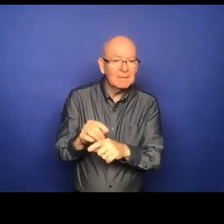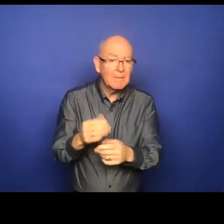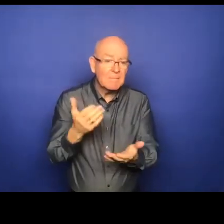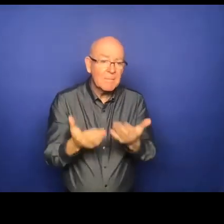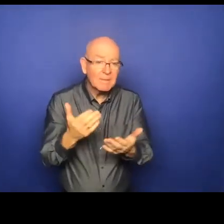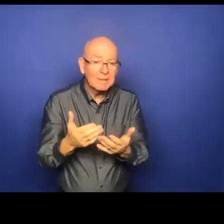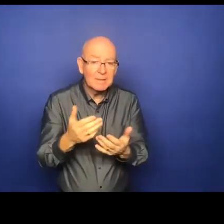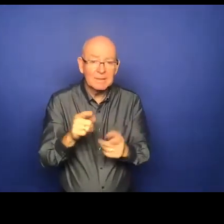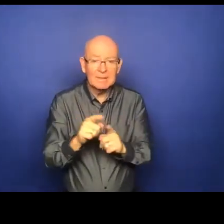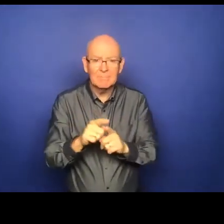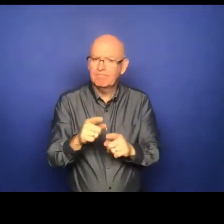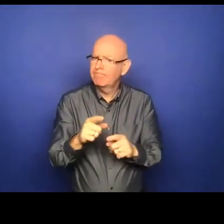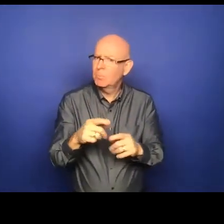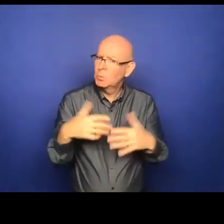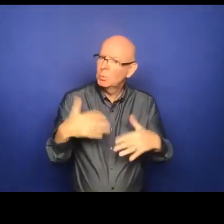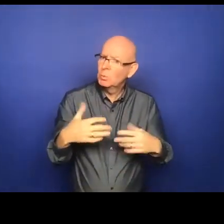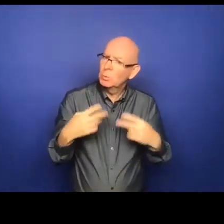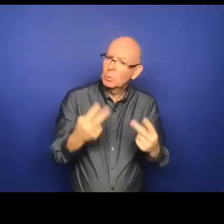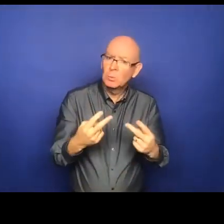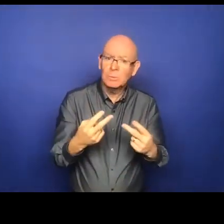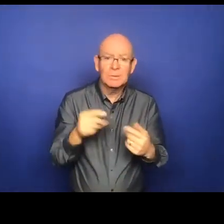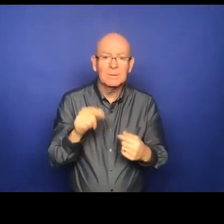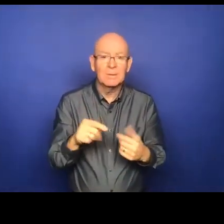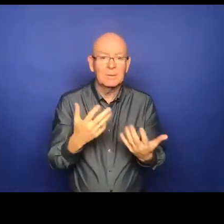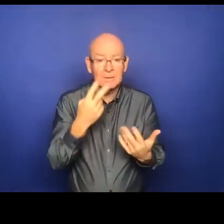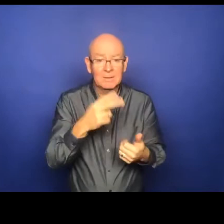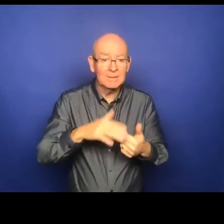access. Now, disaggregation can be done for the standard disability